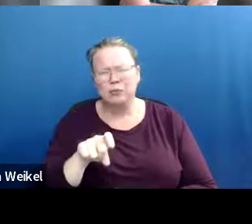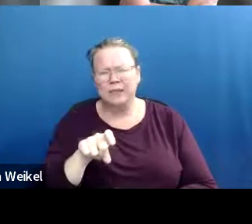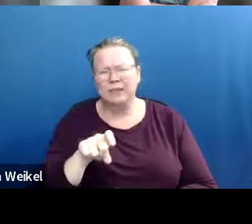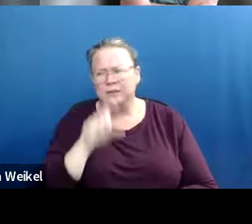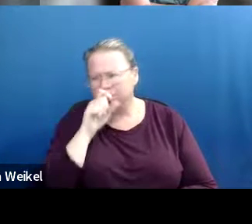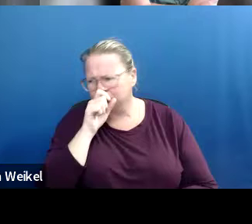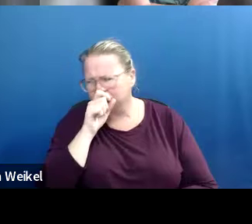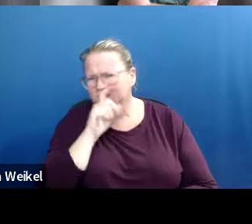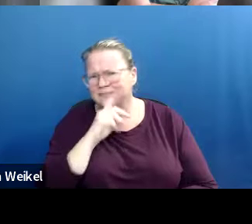Kayla Robertson: 16 and up.